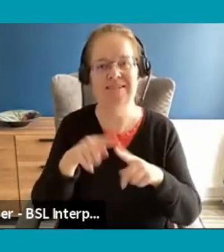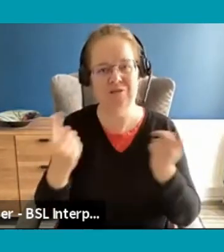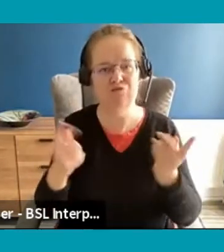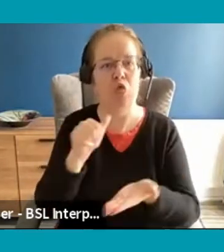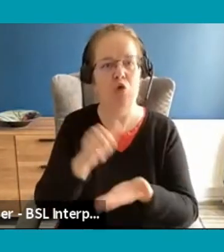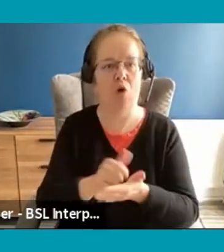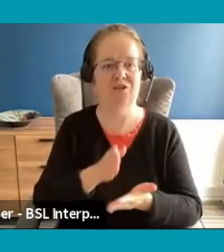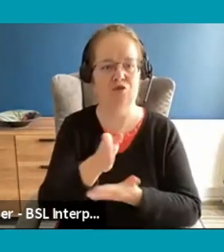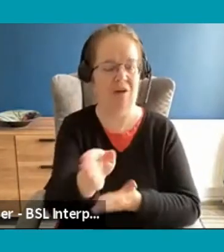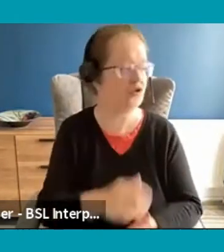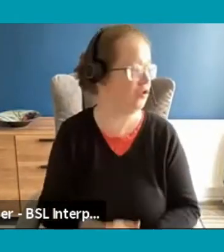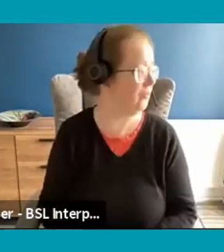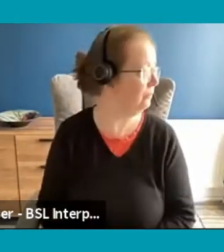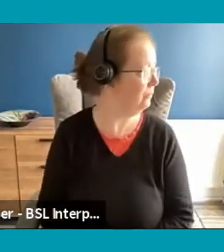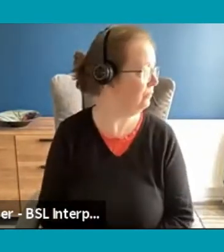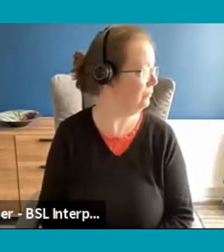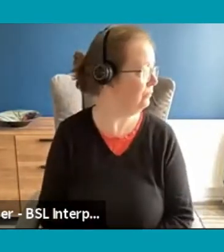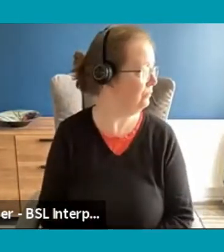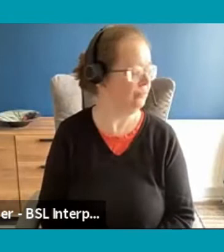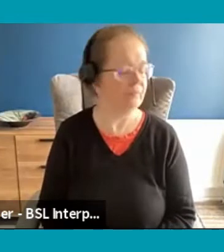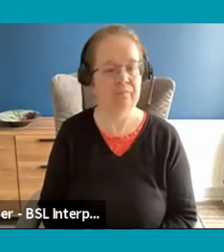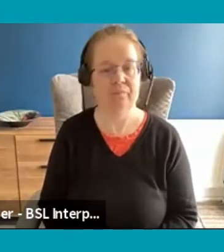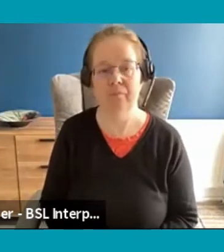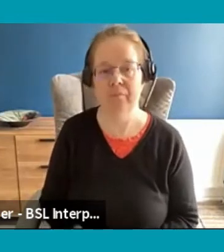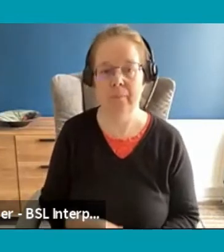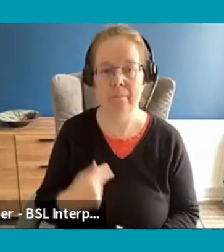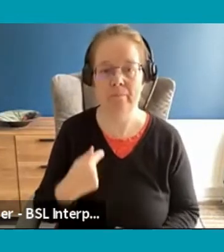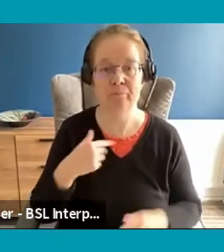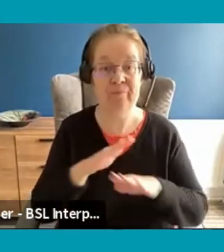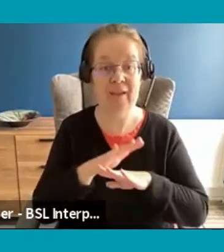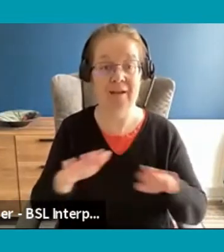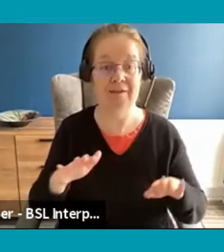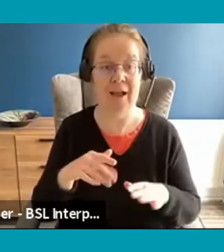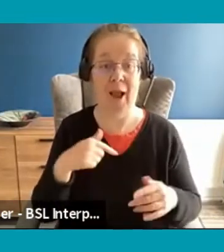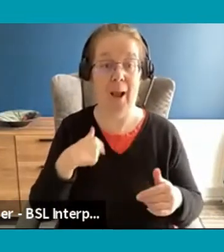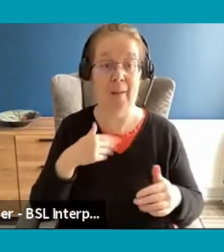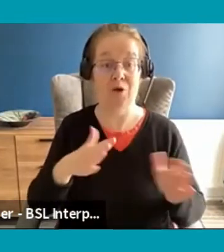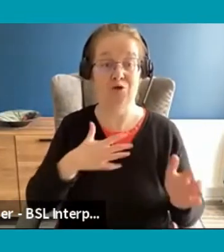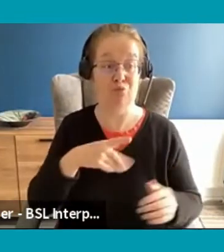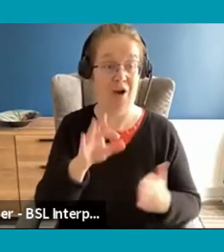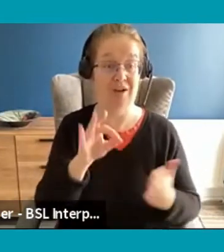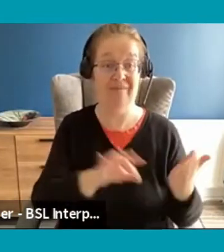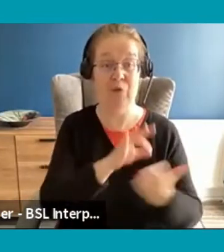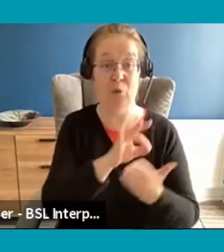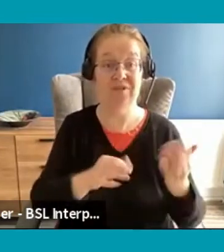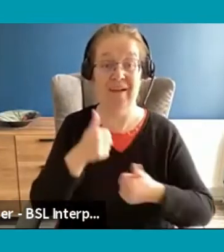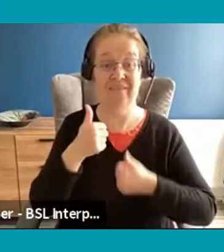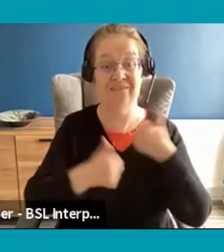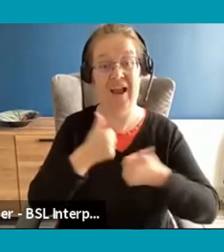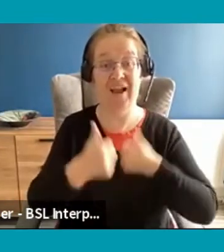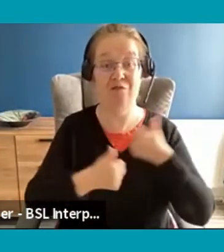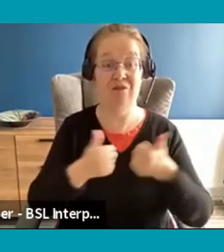Fabulous. I'm not surprised that you voted the favourite delivery company.